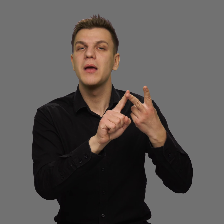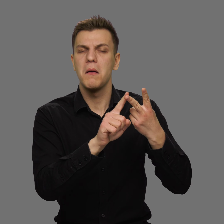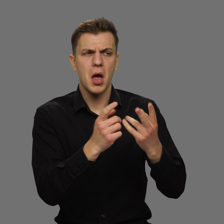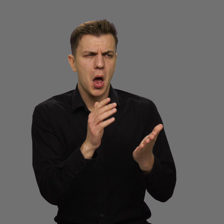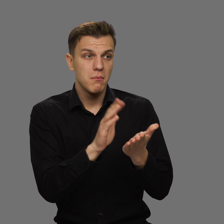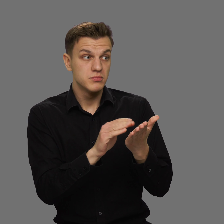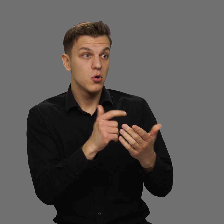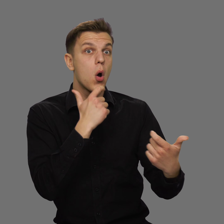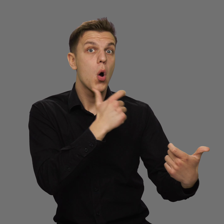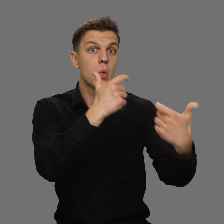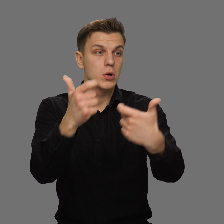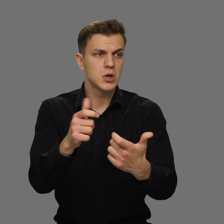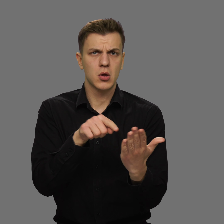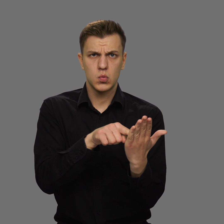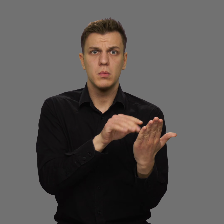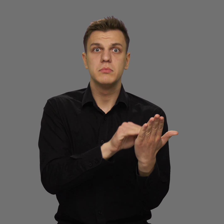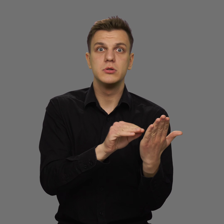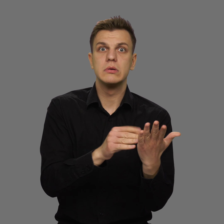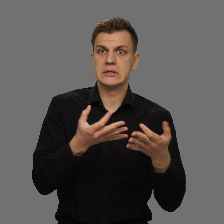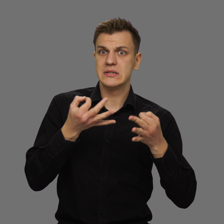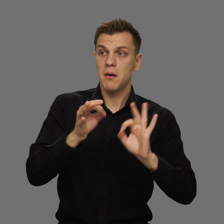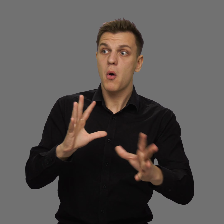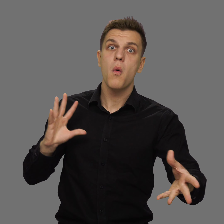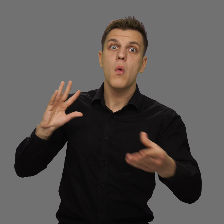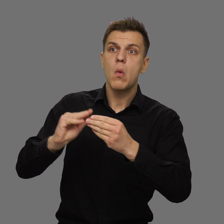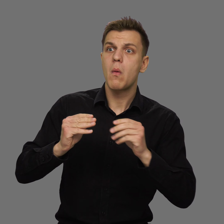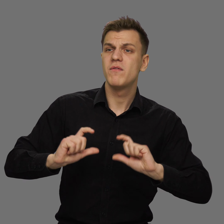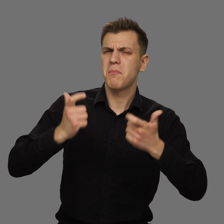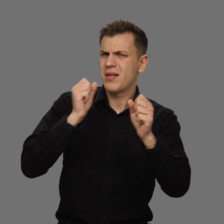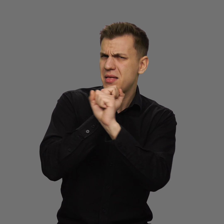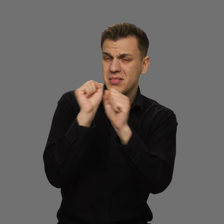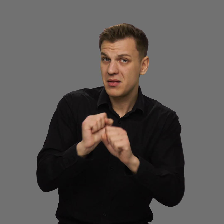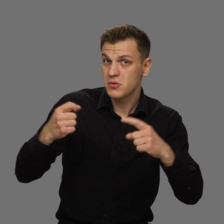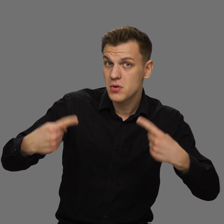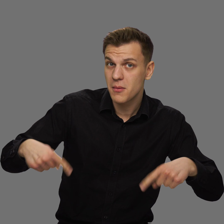and for the seller to declare,